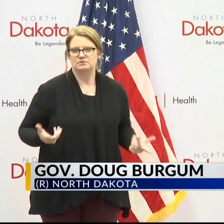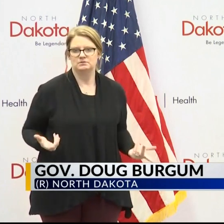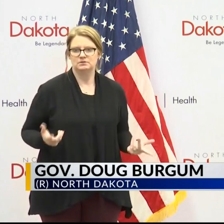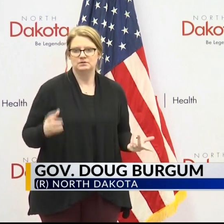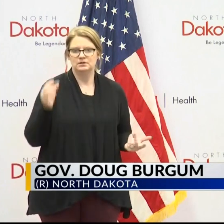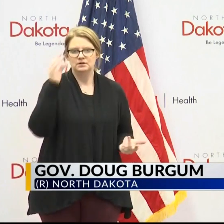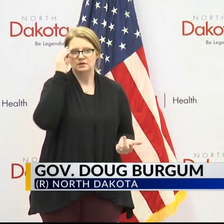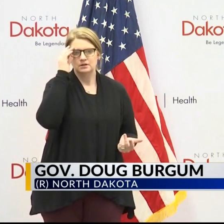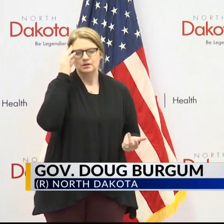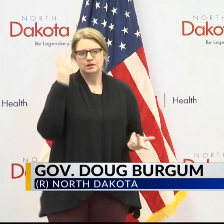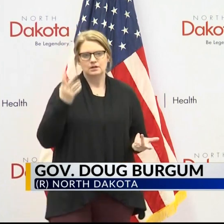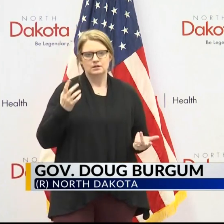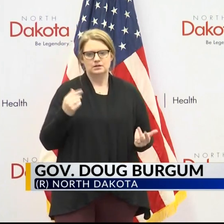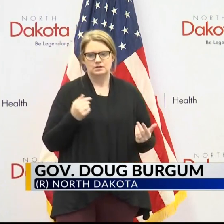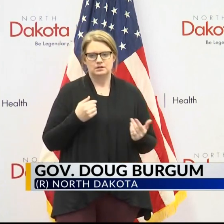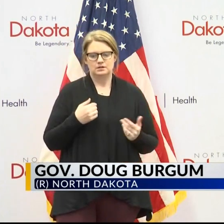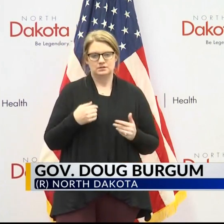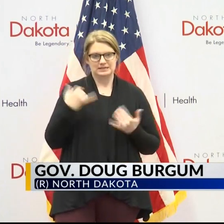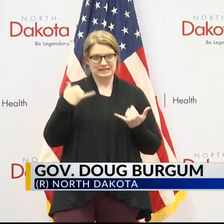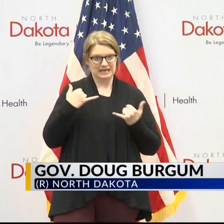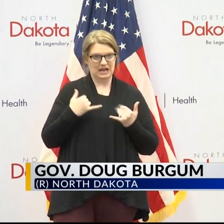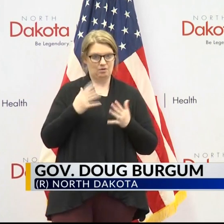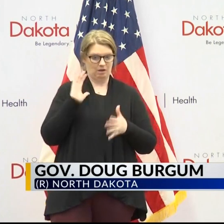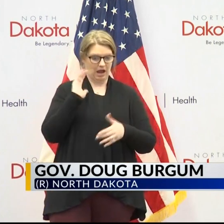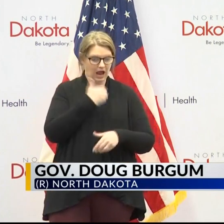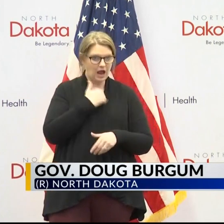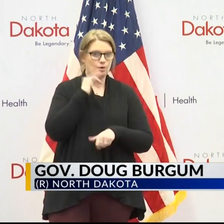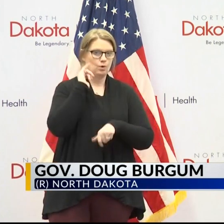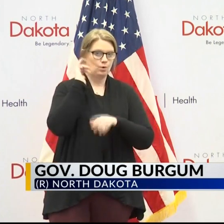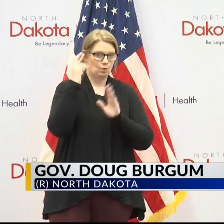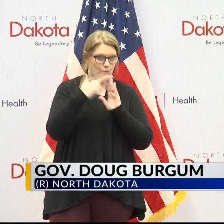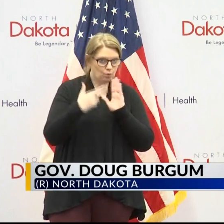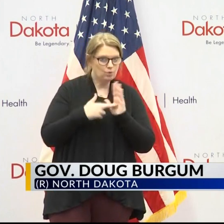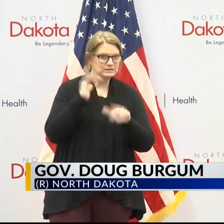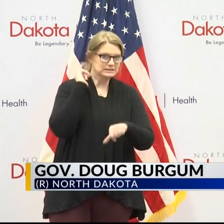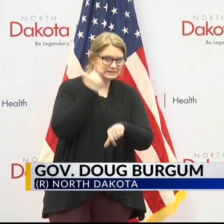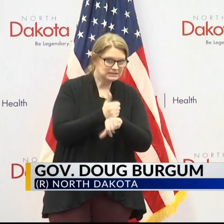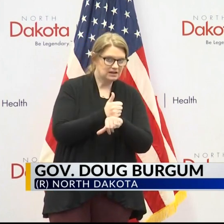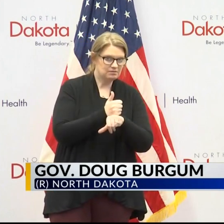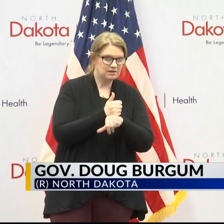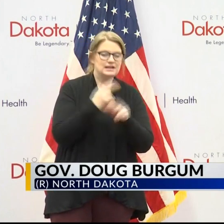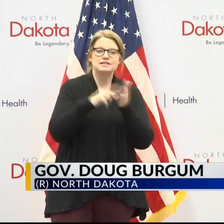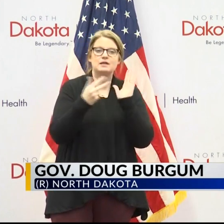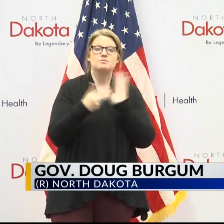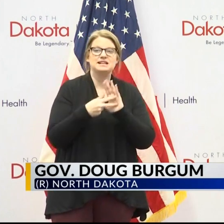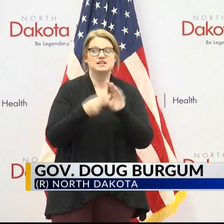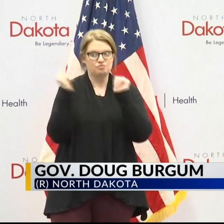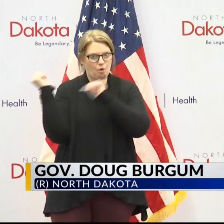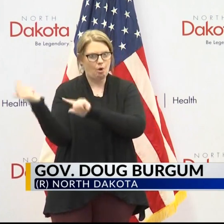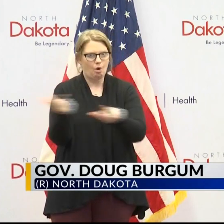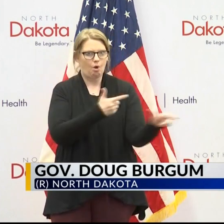THE RATE HAS SPREAD IS THAT WE WILL HAVE POSITIVE CASES IN EVERY STATE. COUNTY IN THE STATE.